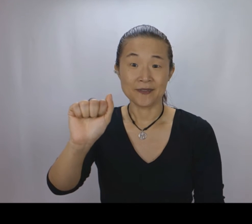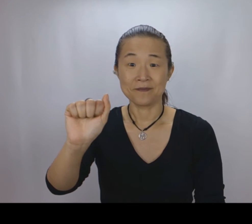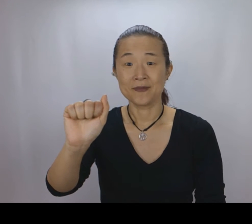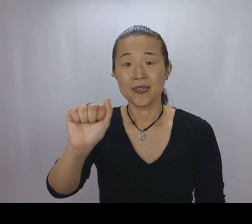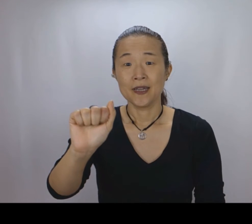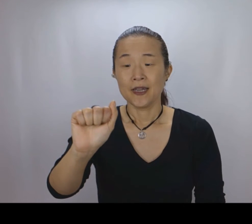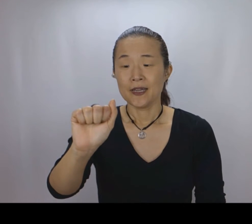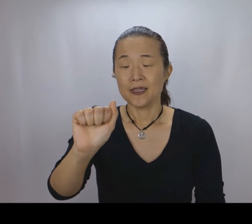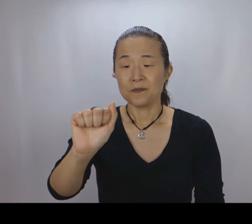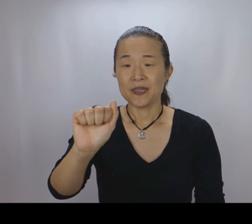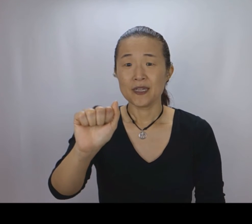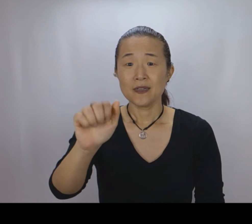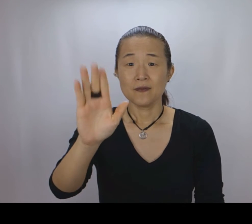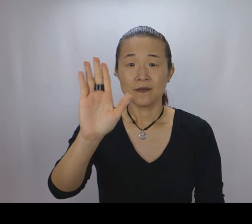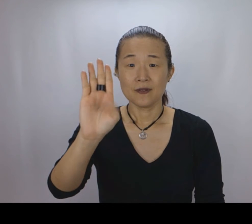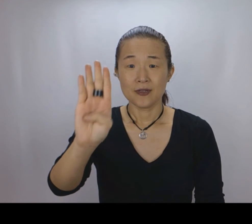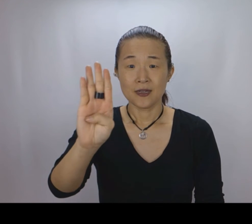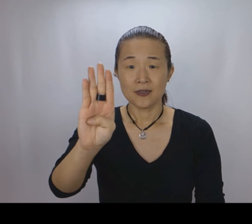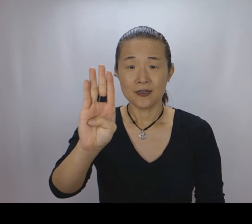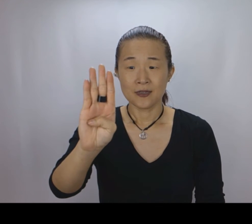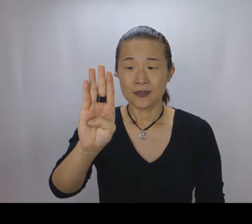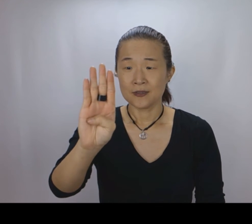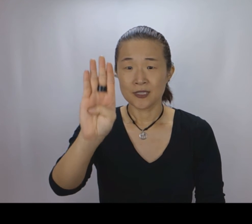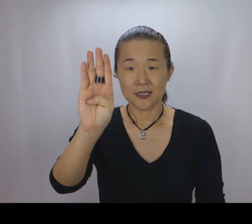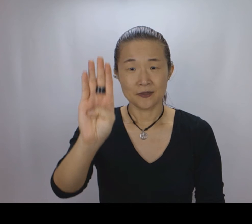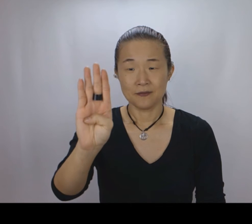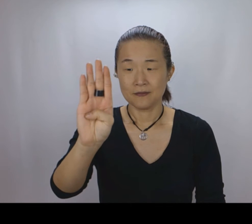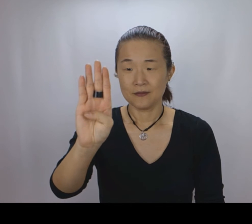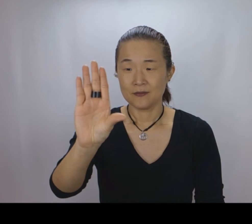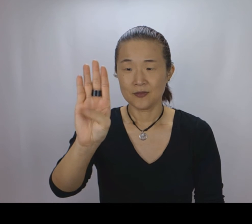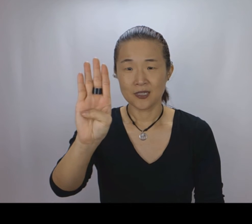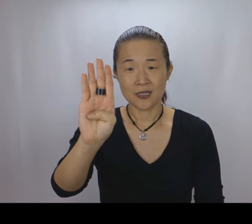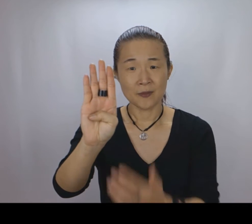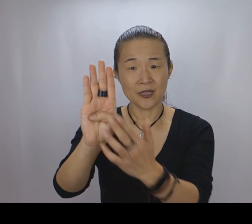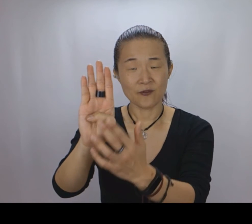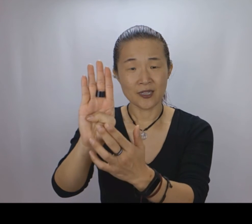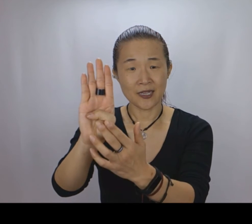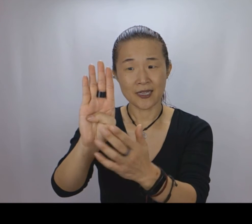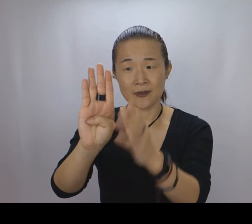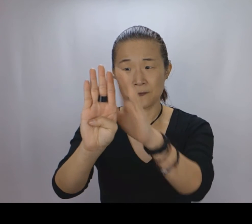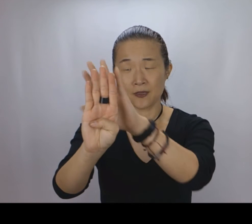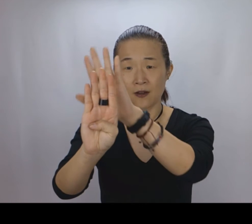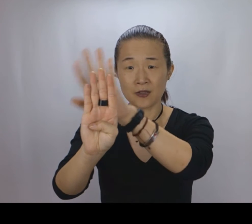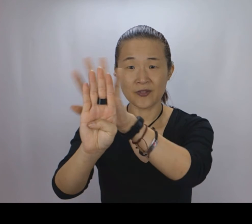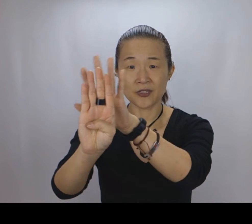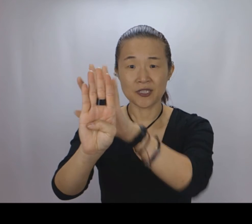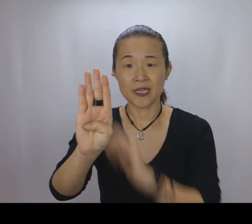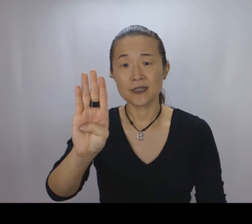Then "B" just the thumb in front like that with all the fingers together